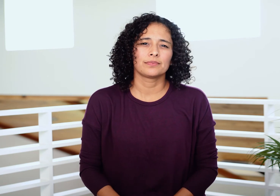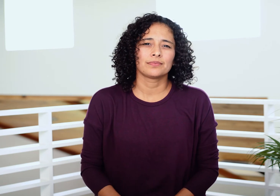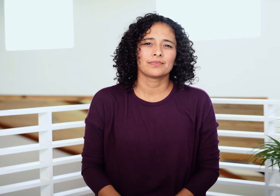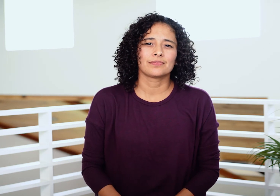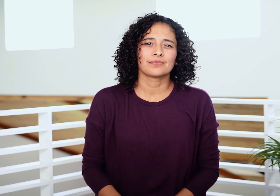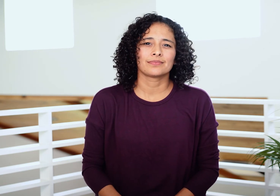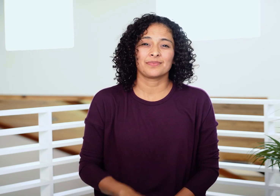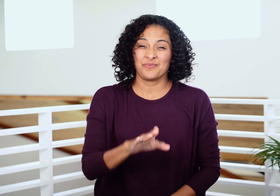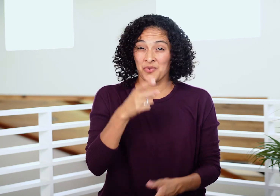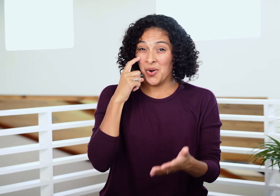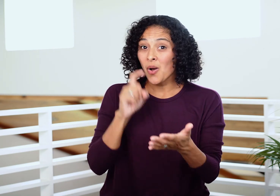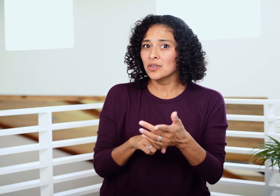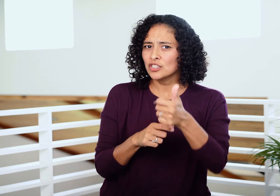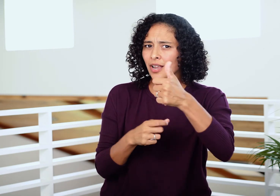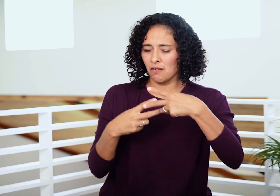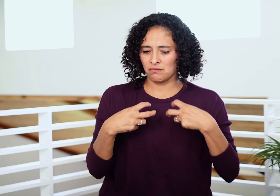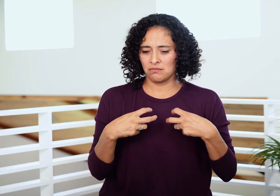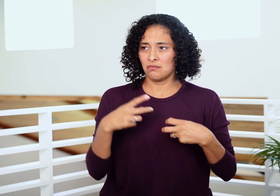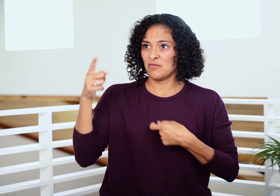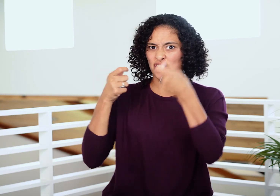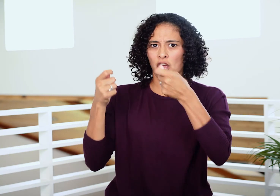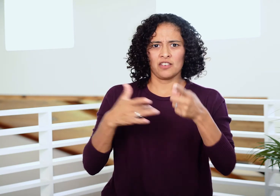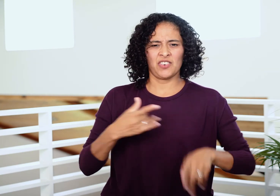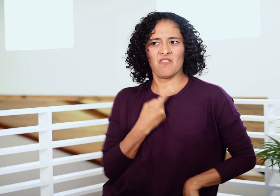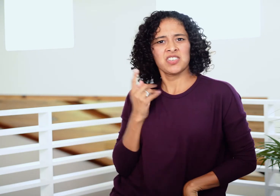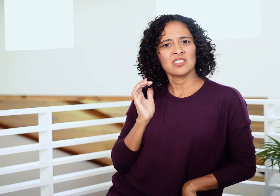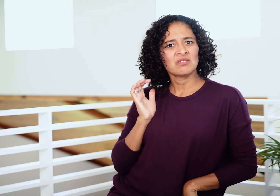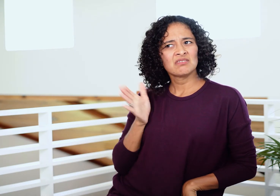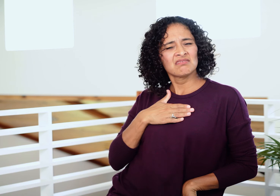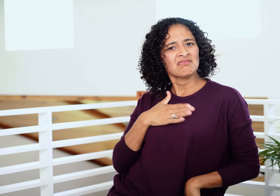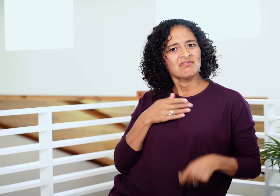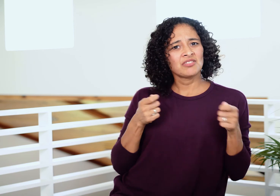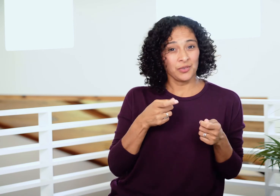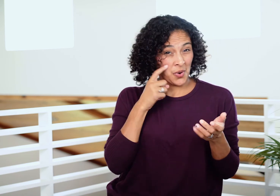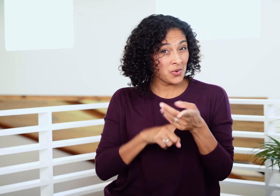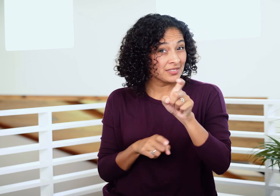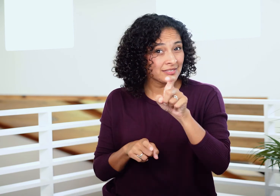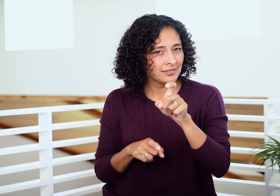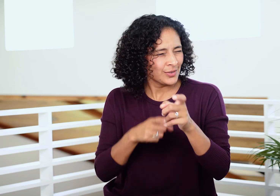Notice if and when it feels offensive to you that He’s in charge.